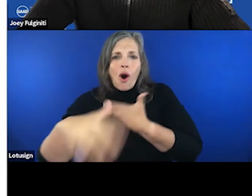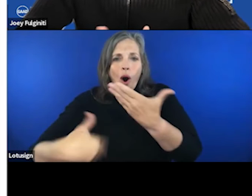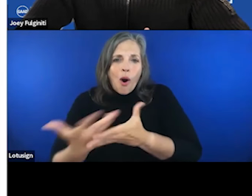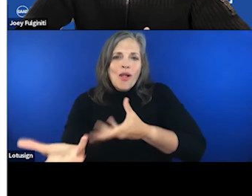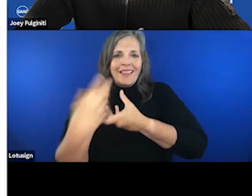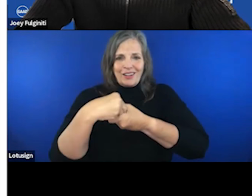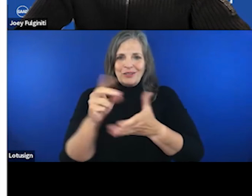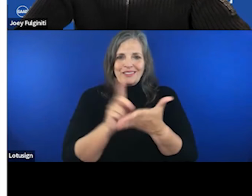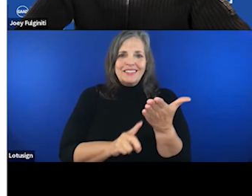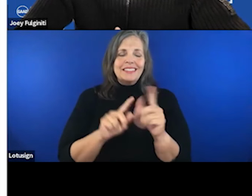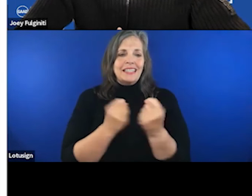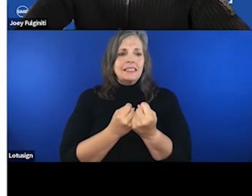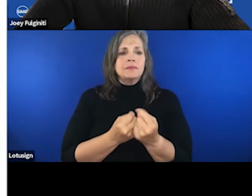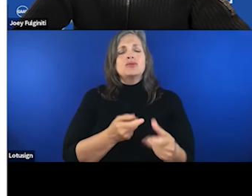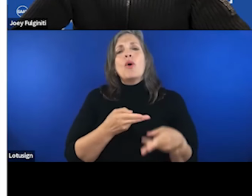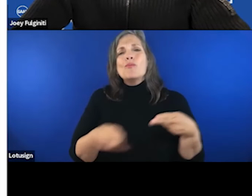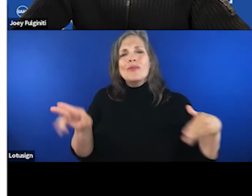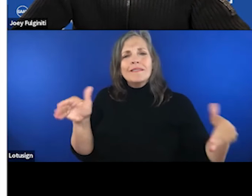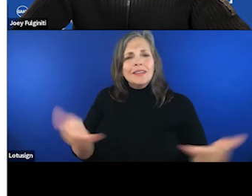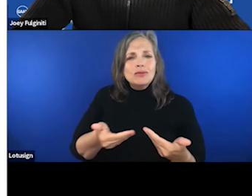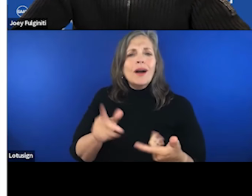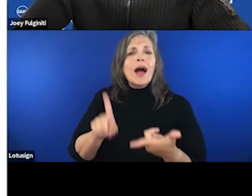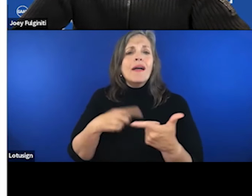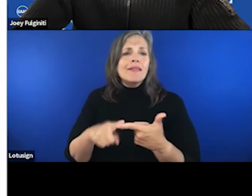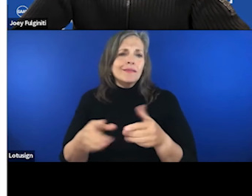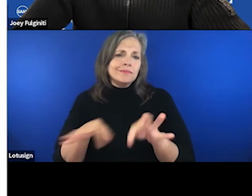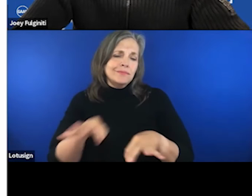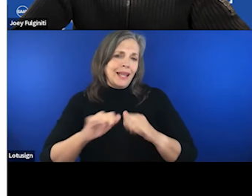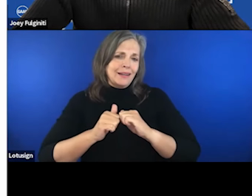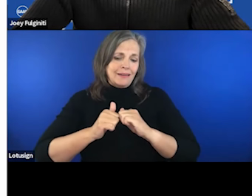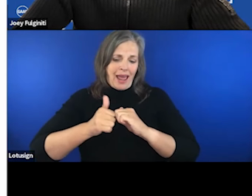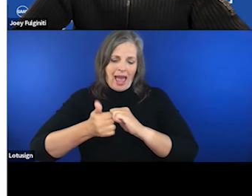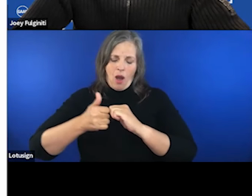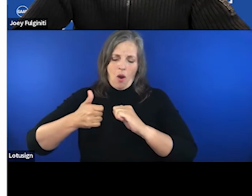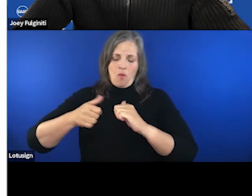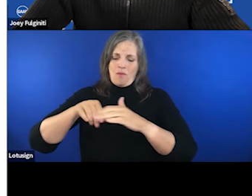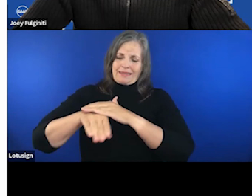to talk about accessibility and how I started thinking about it then I'll go into empathy